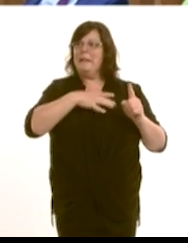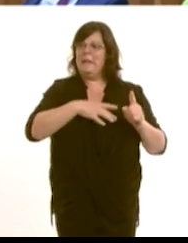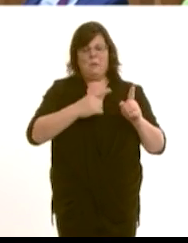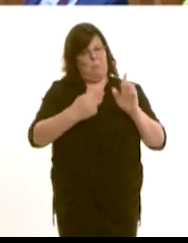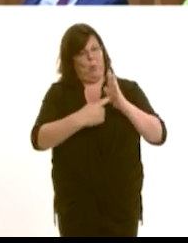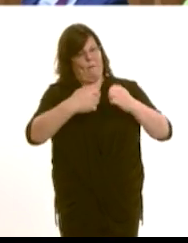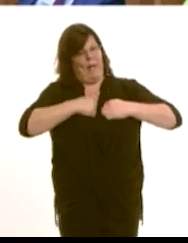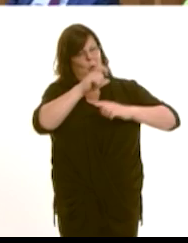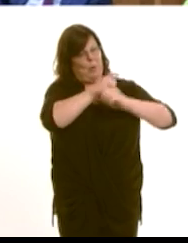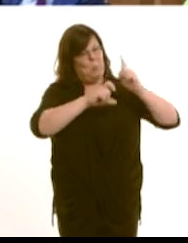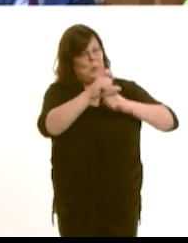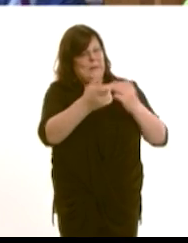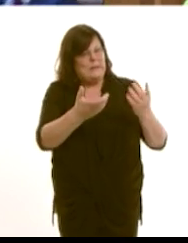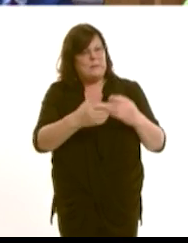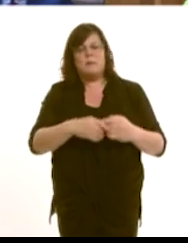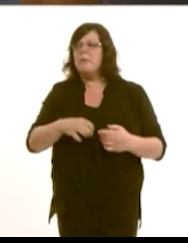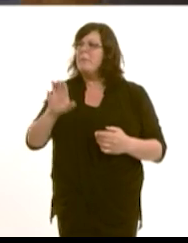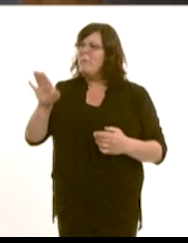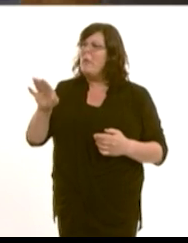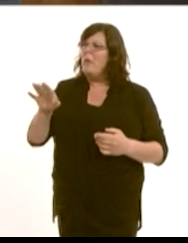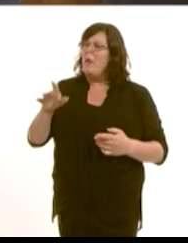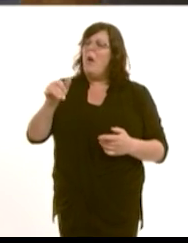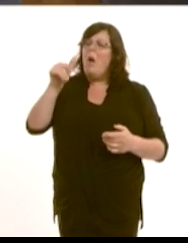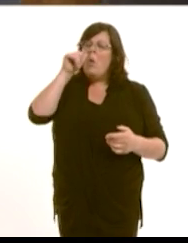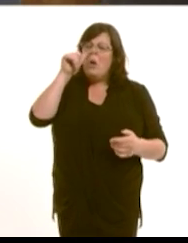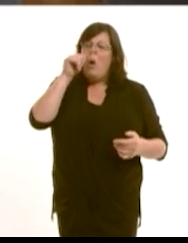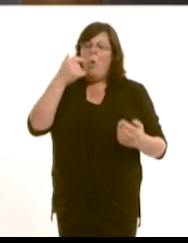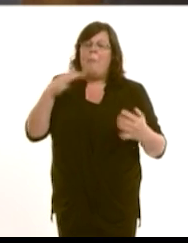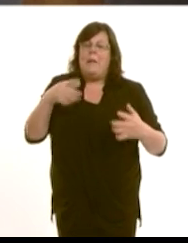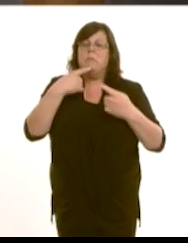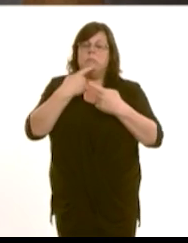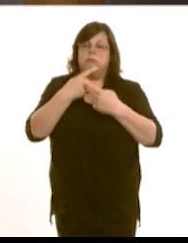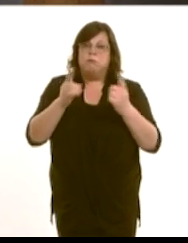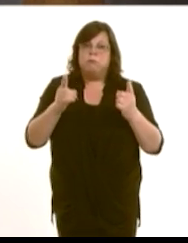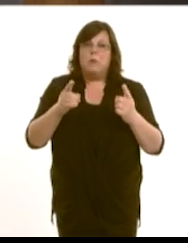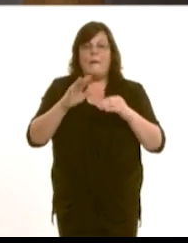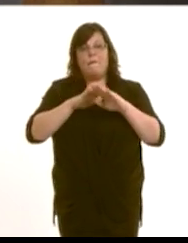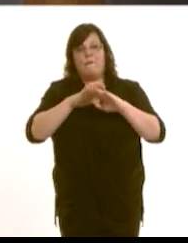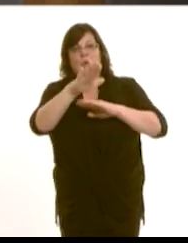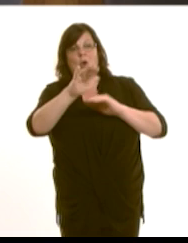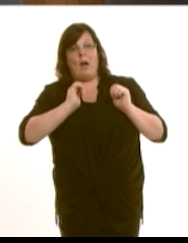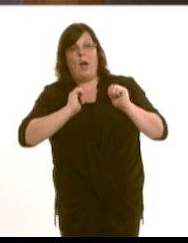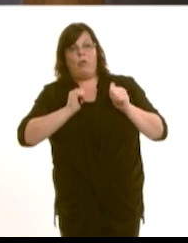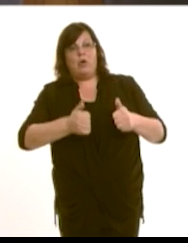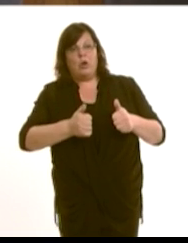Carwyn Jones: We have made that point. The issue for us is this: in future, agricultural policy will be wholly autonomous and wholly